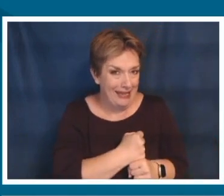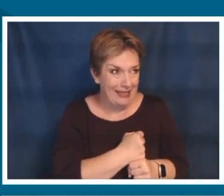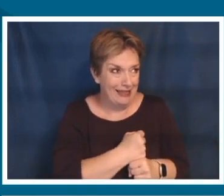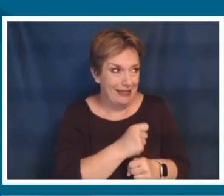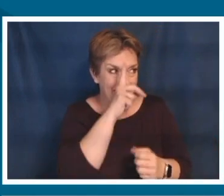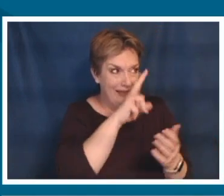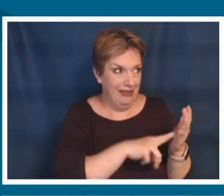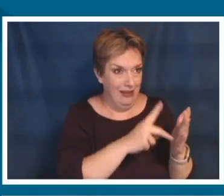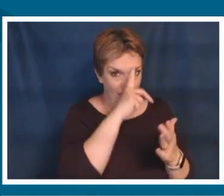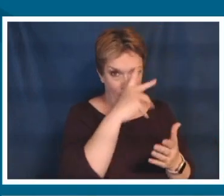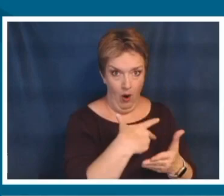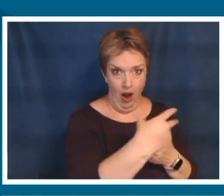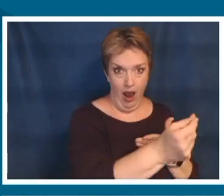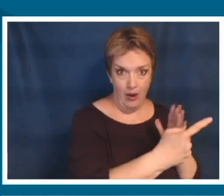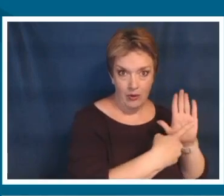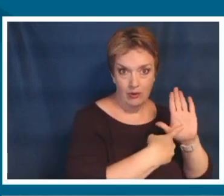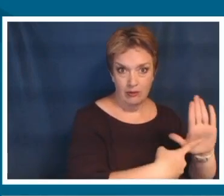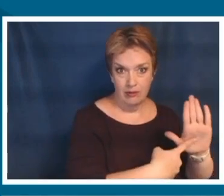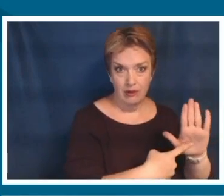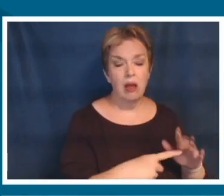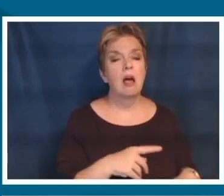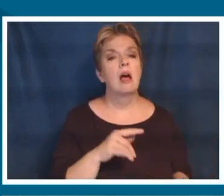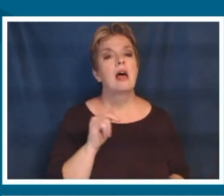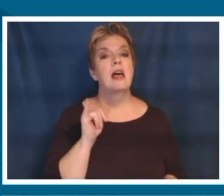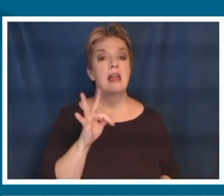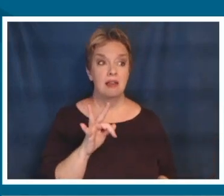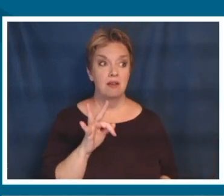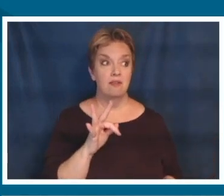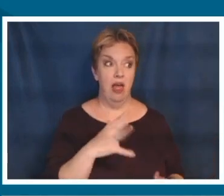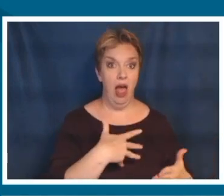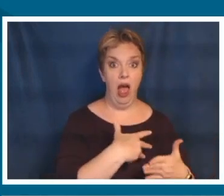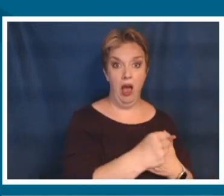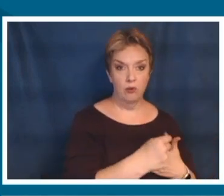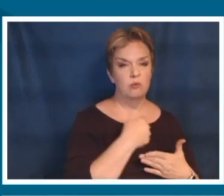if i had to do it for outdoors i might